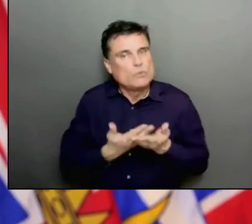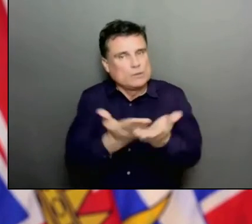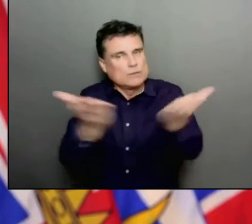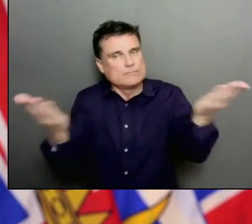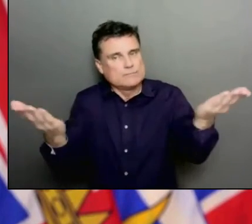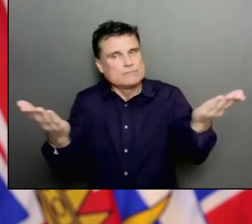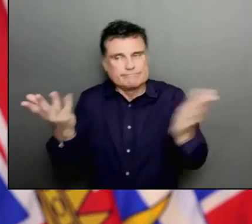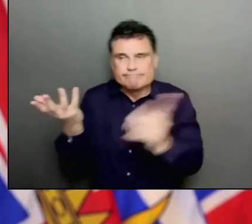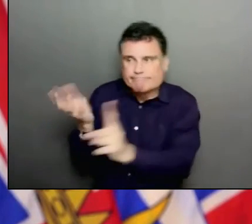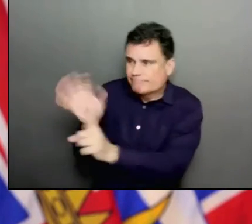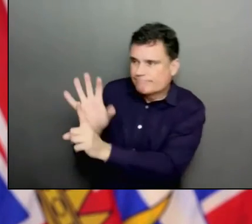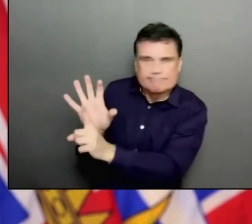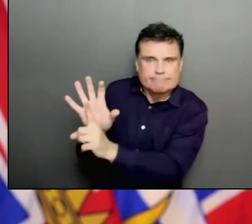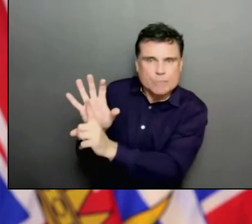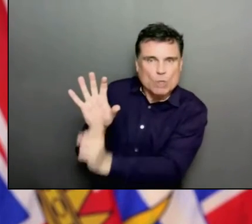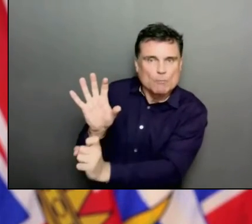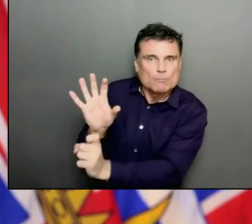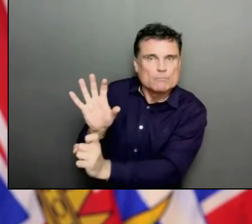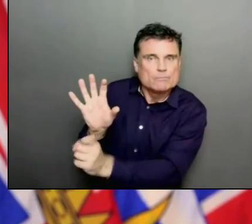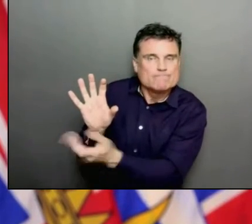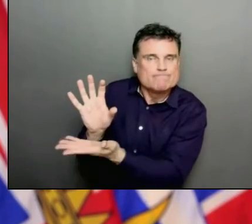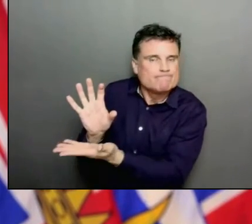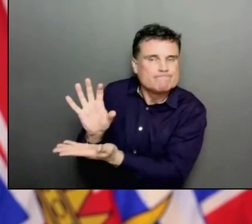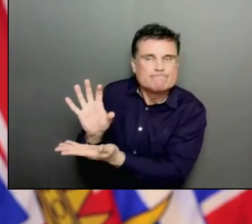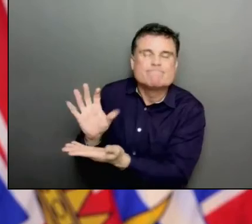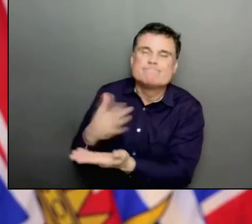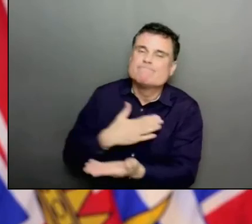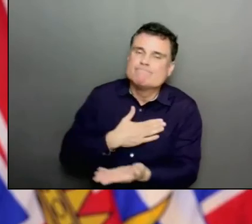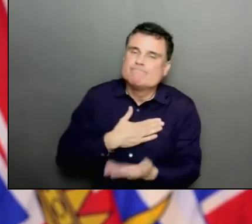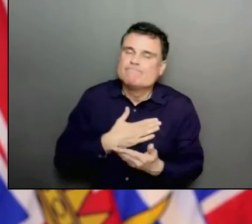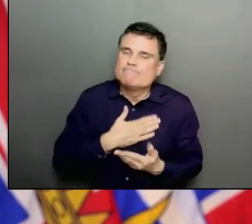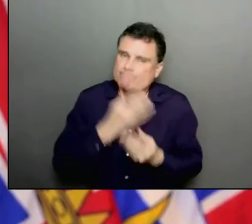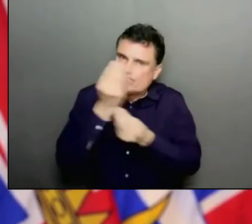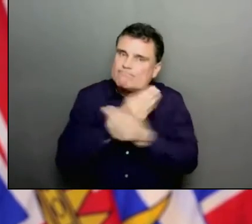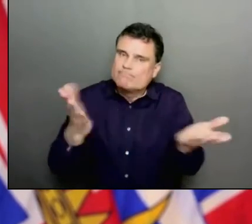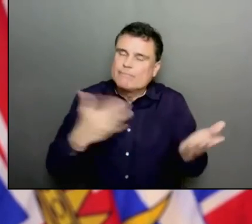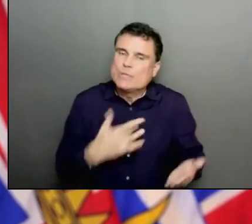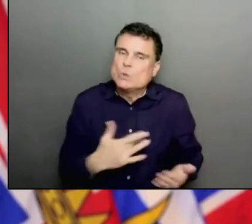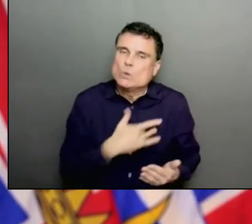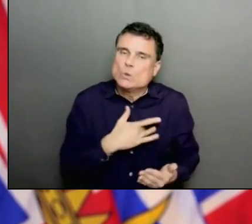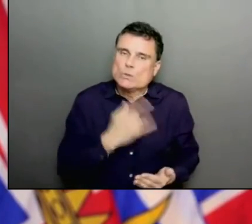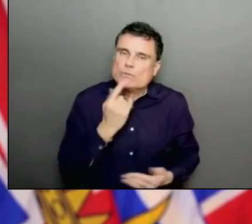We send our condolences to all of the families who are affected at this time of